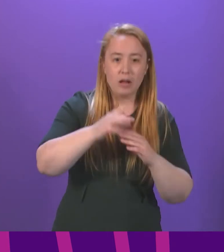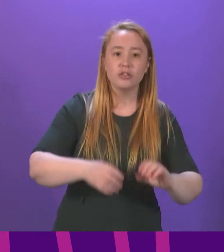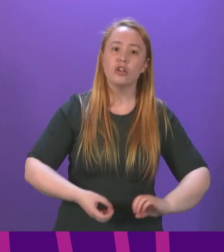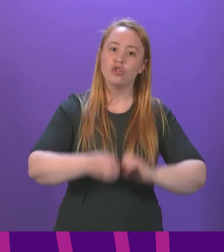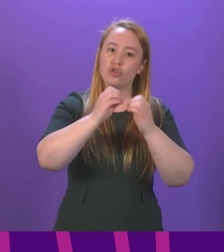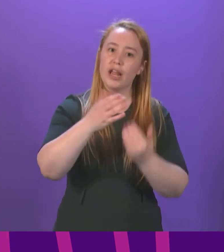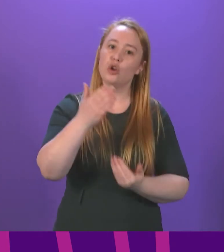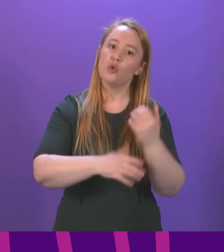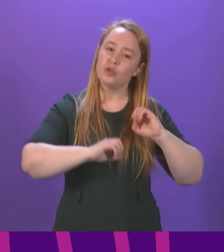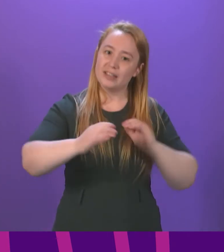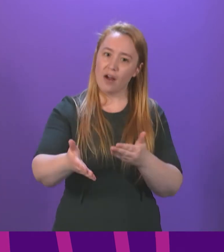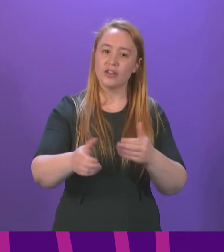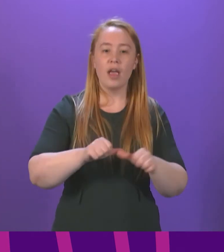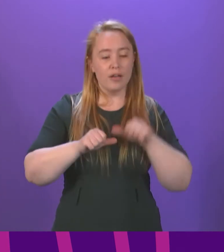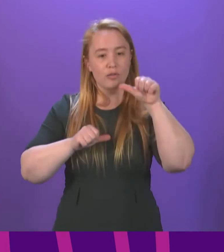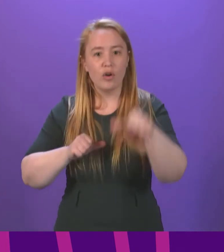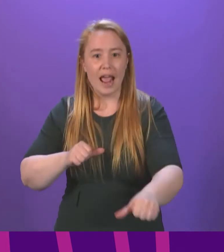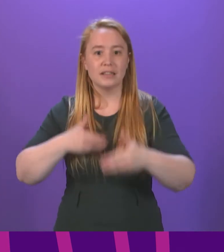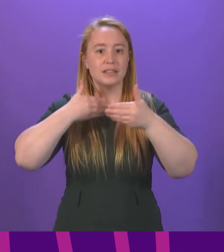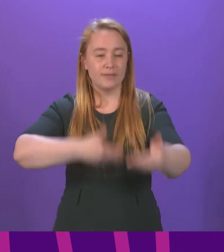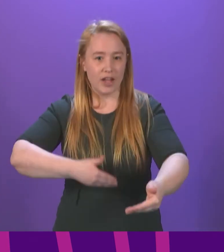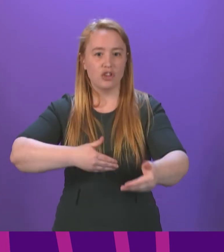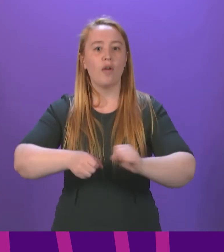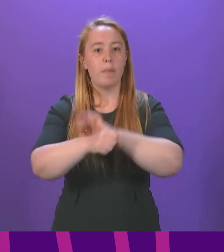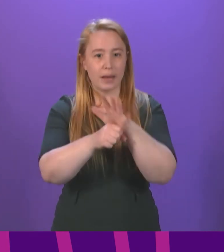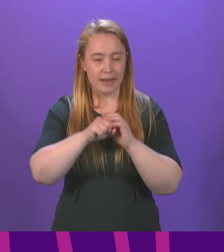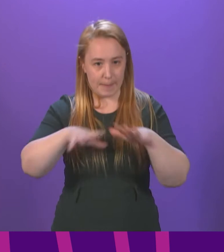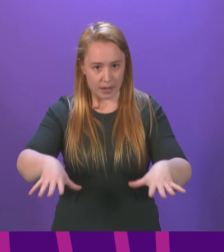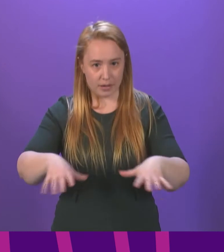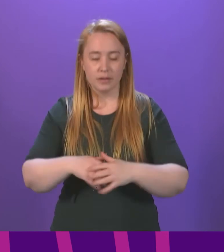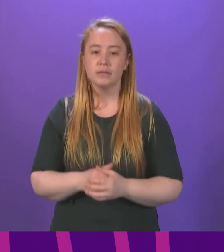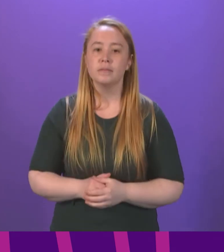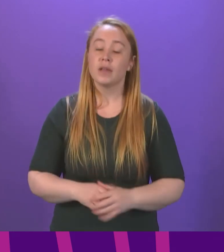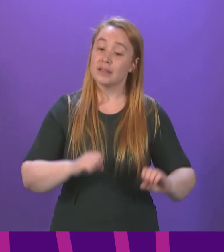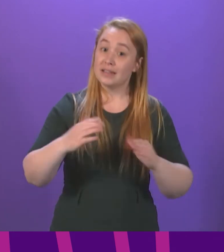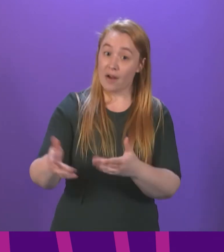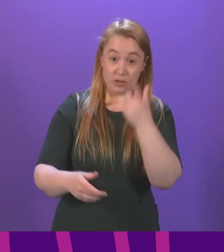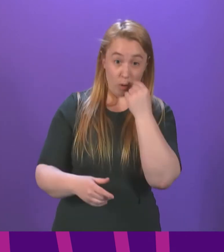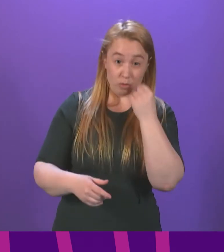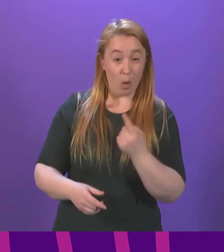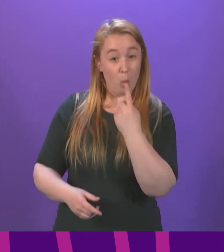critical stages of responding to the pandemic, that can sequence up to 1,000 cases a day